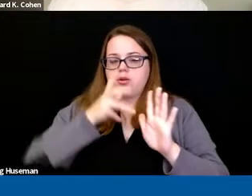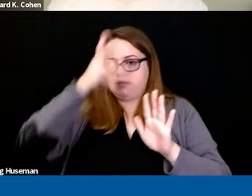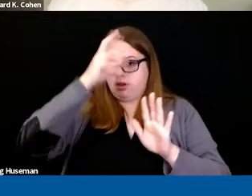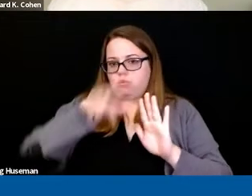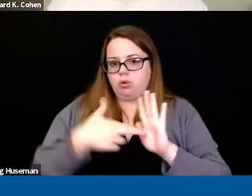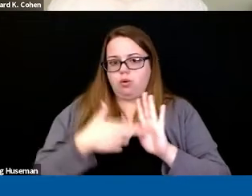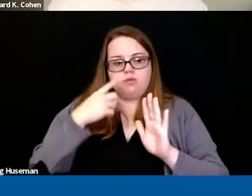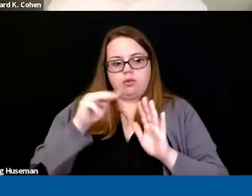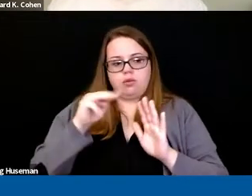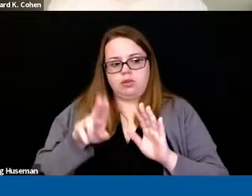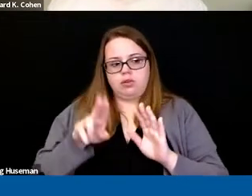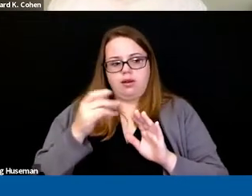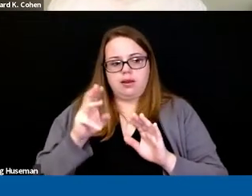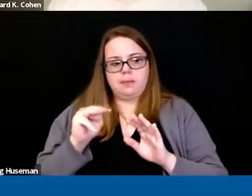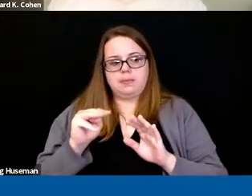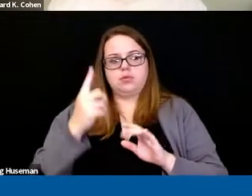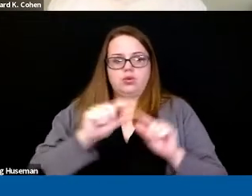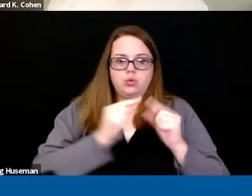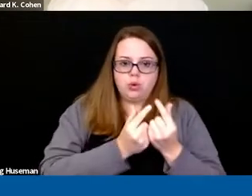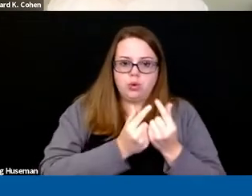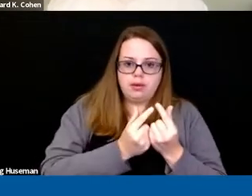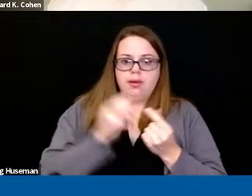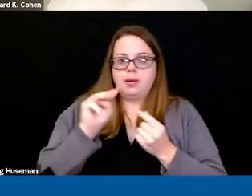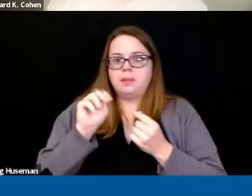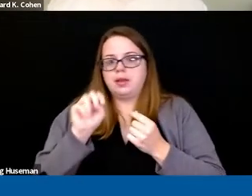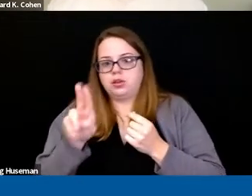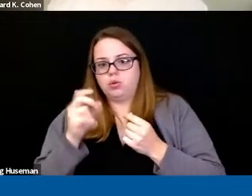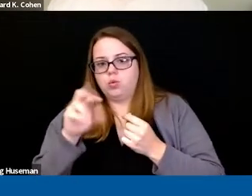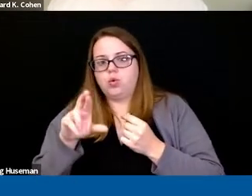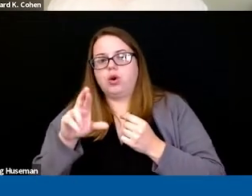is one of group, menu or menu bar. If you are using the menu item role,